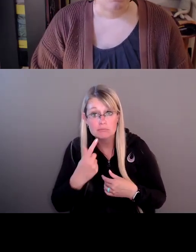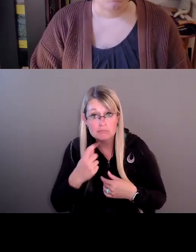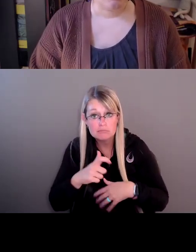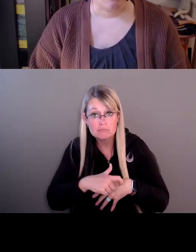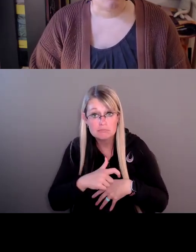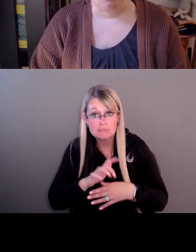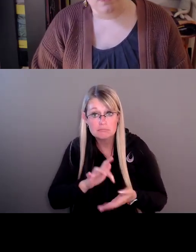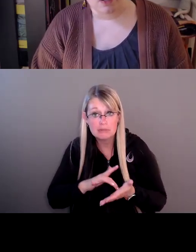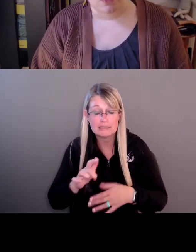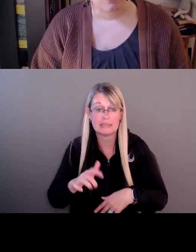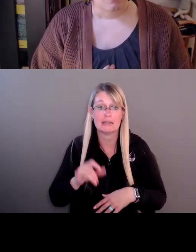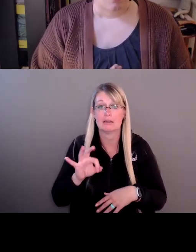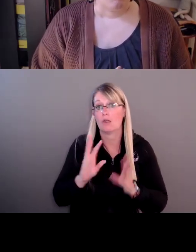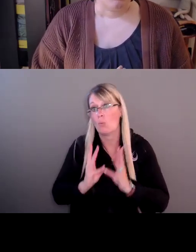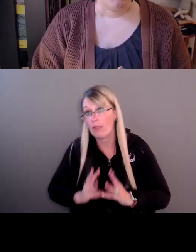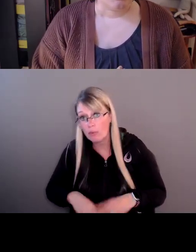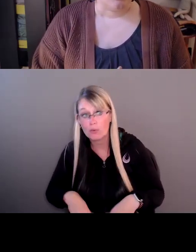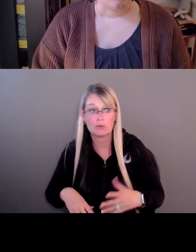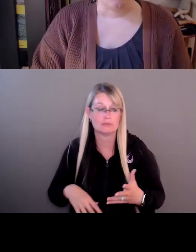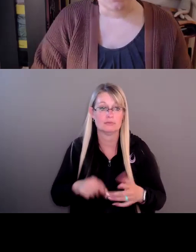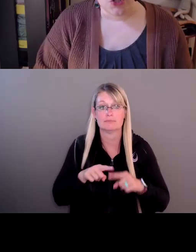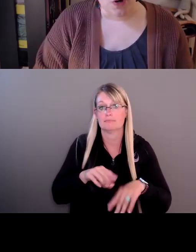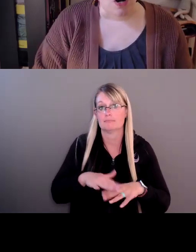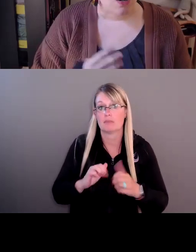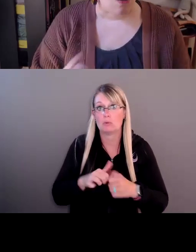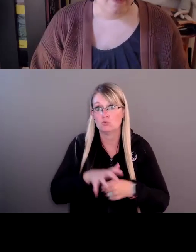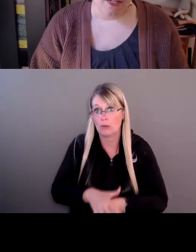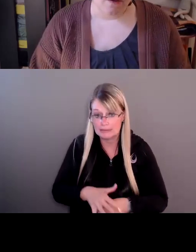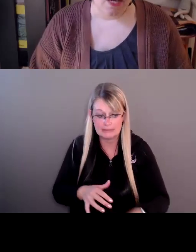Depending on the weather, depending on how stressed you are, all of these different things